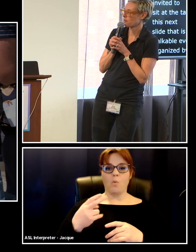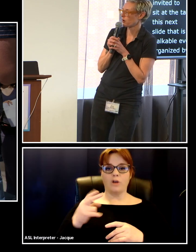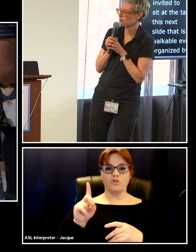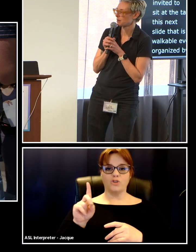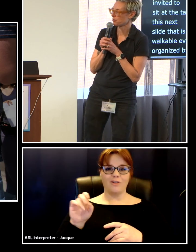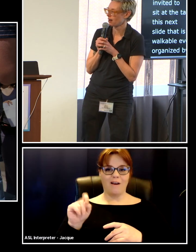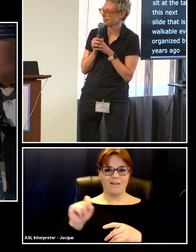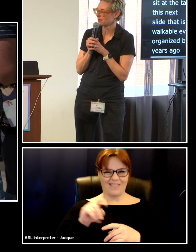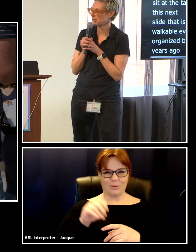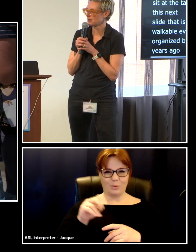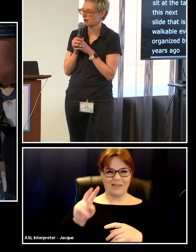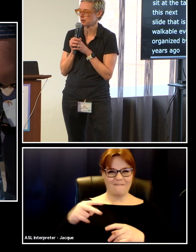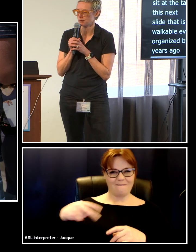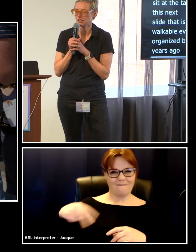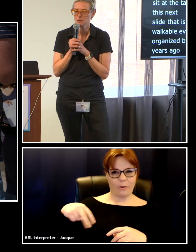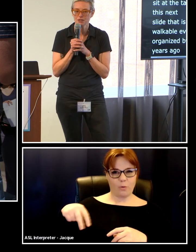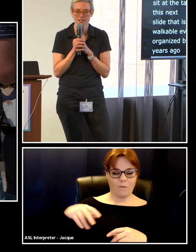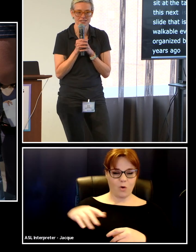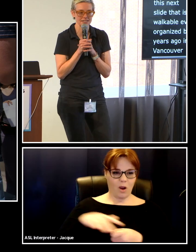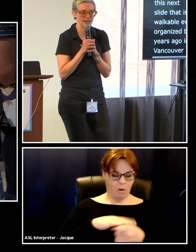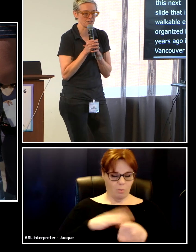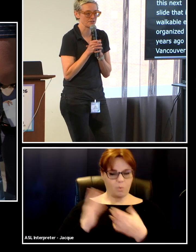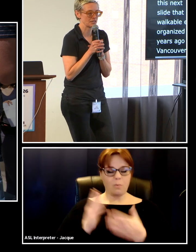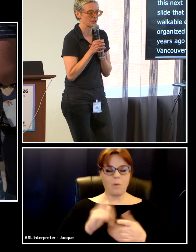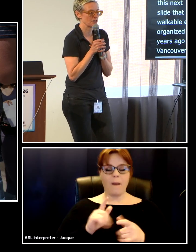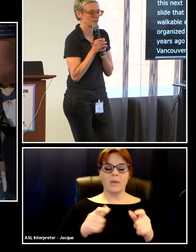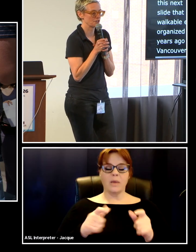um where we brought community members with disabilities together with some of their their